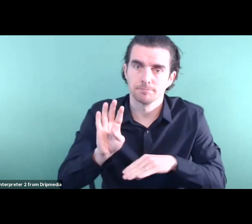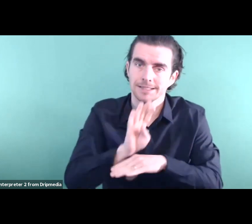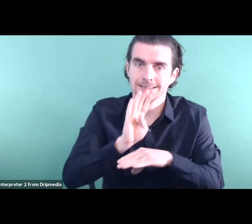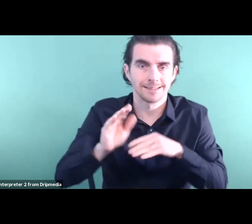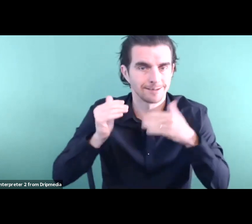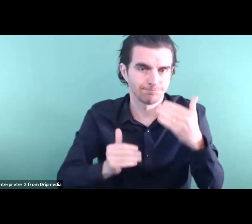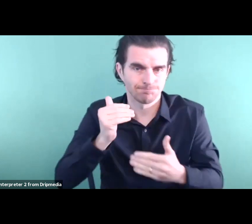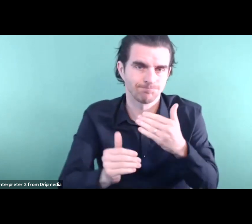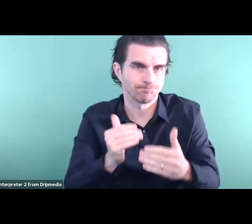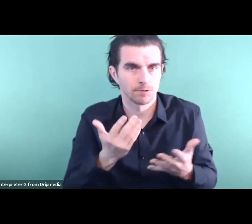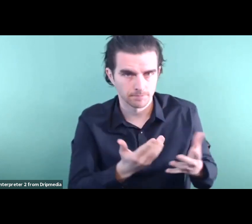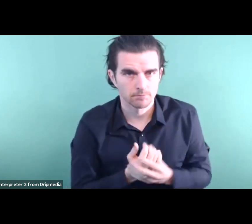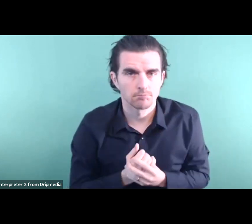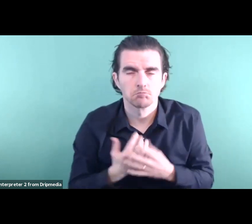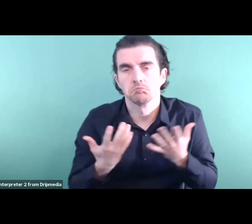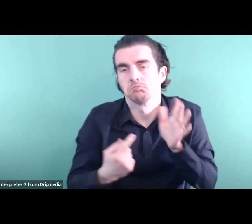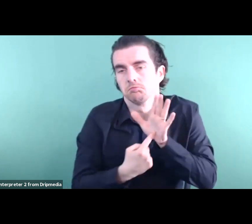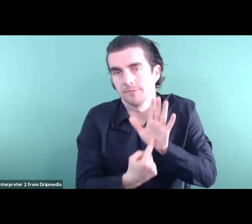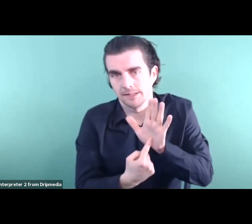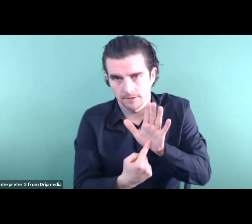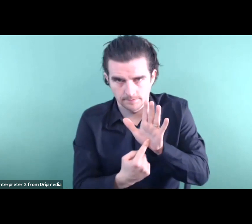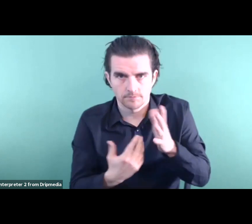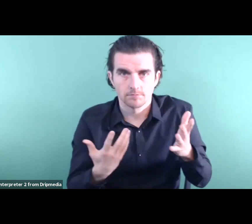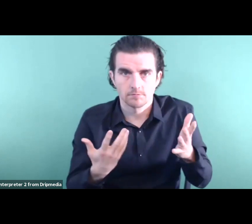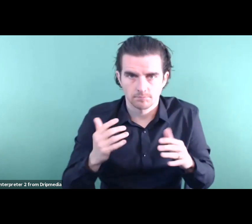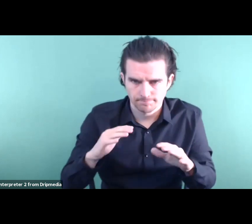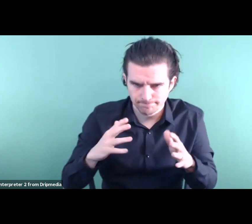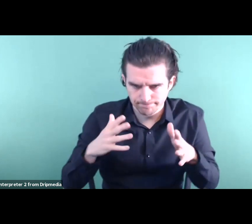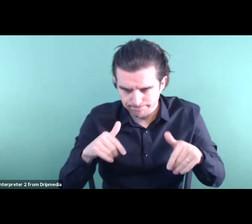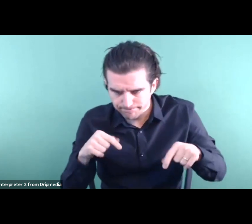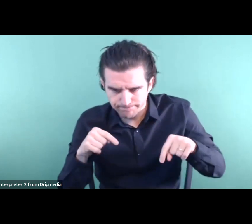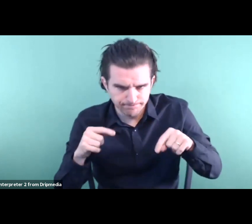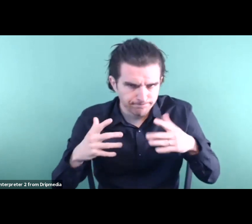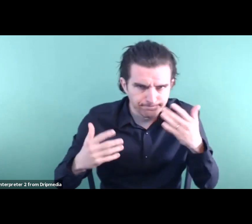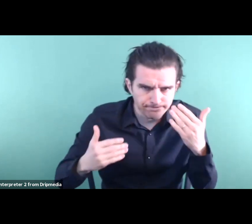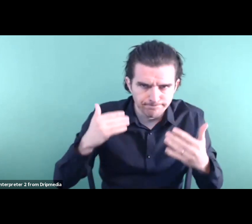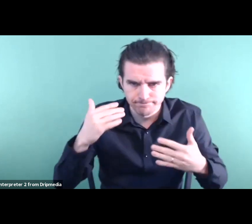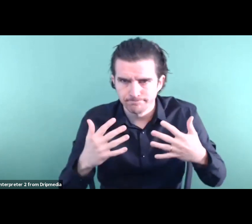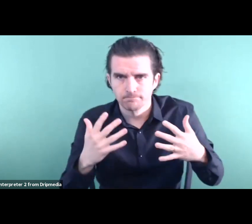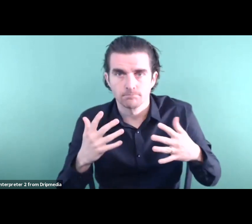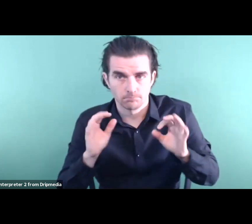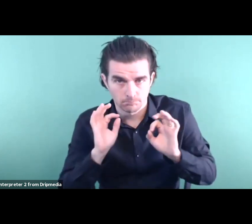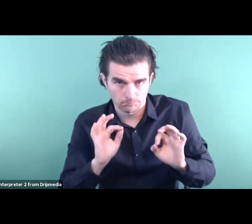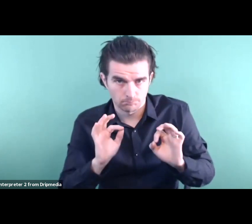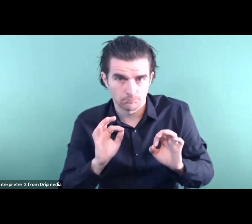Humanity & Inclusion, Light for the World and many others that have invested a lot in supporting